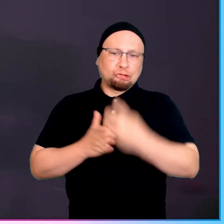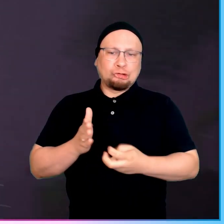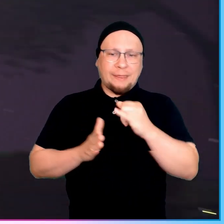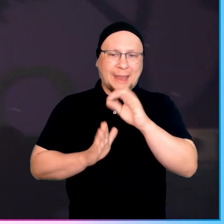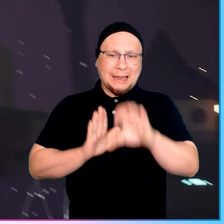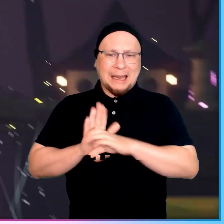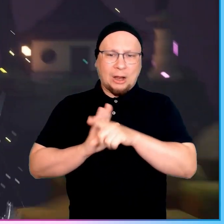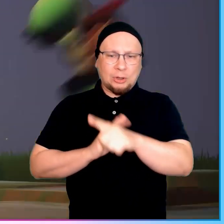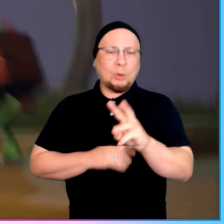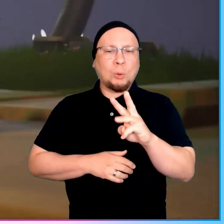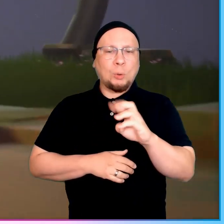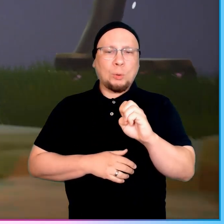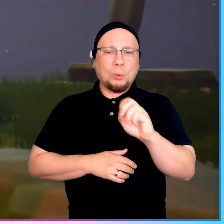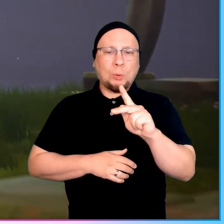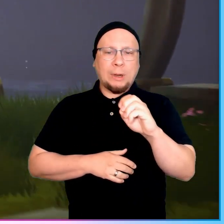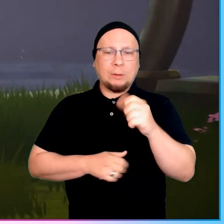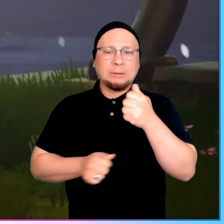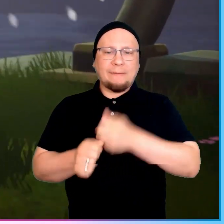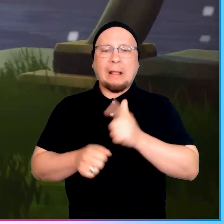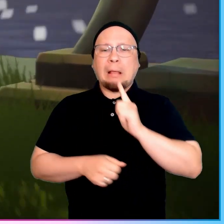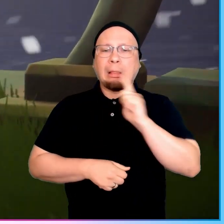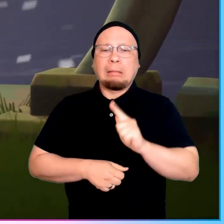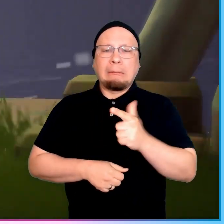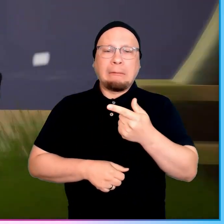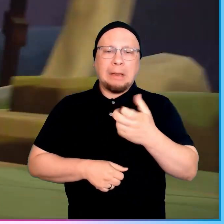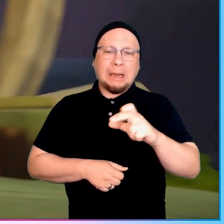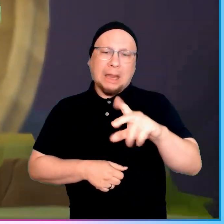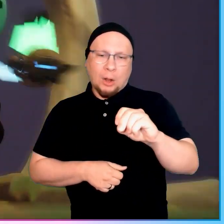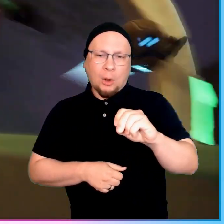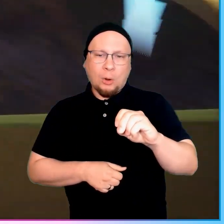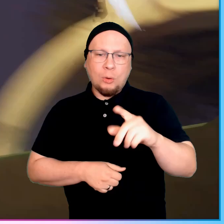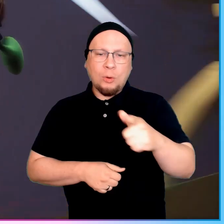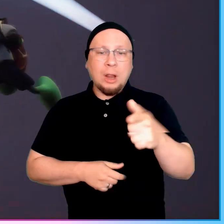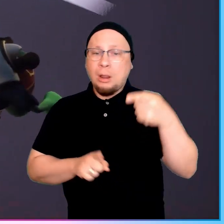a mysterious gecko embarking on a quest to collect the most powerful mask of his world.